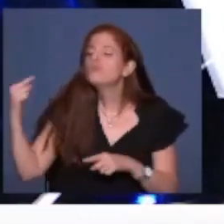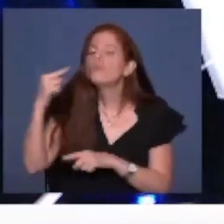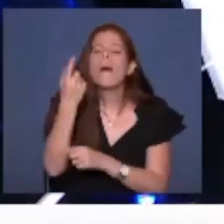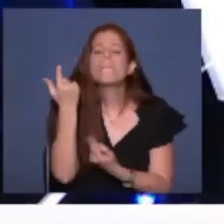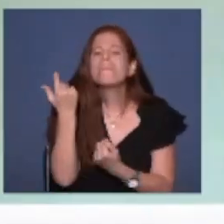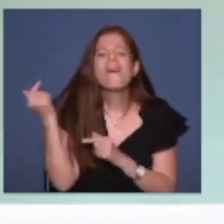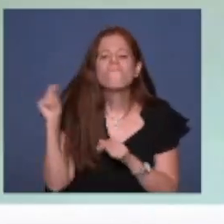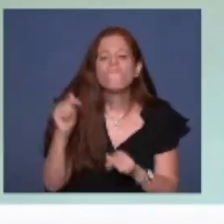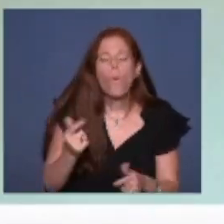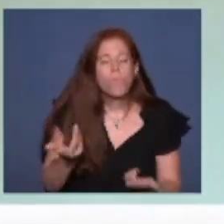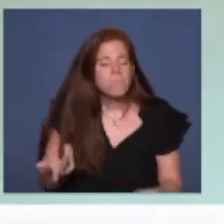Thank you, Roee.